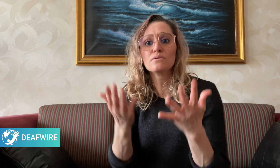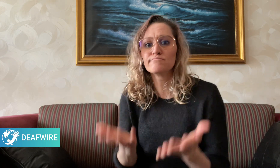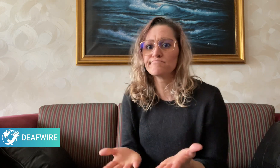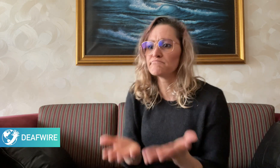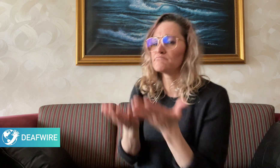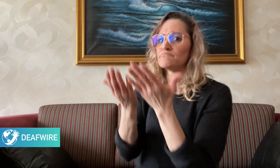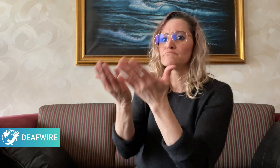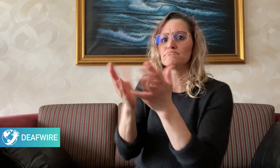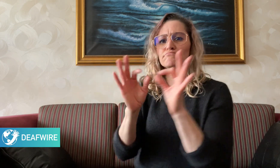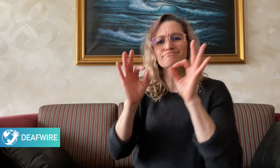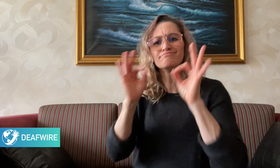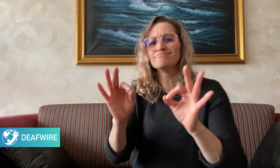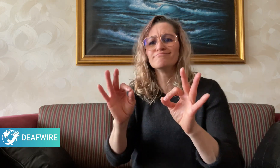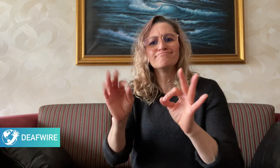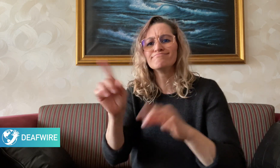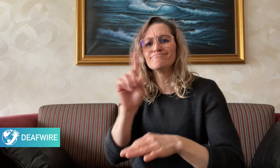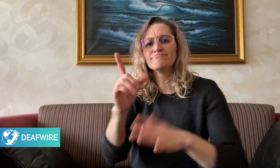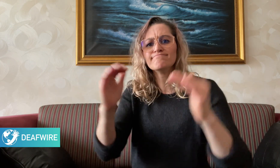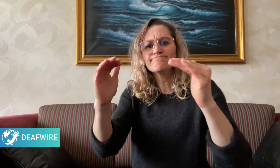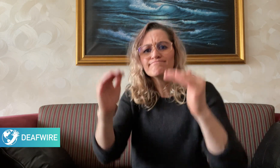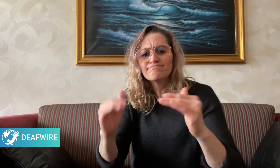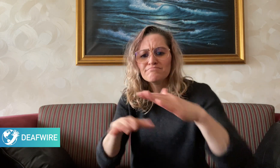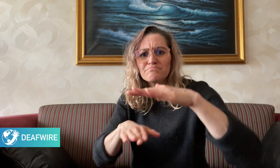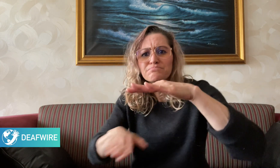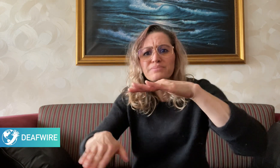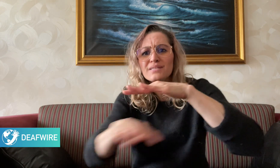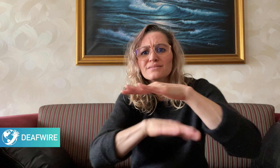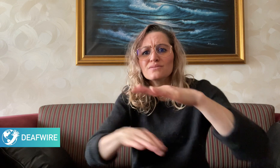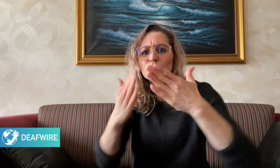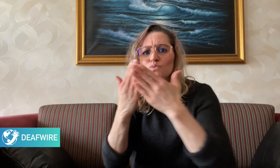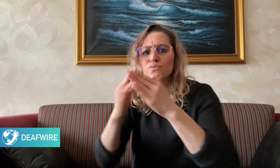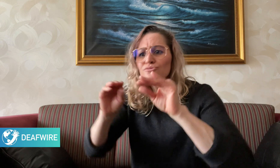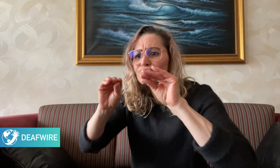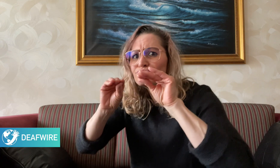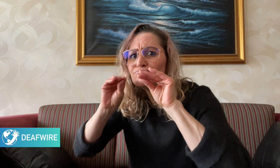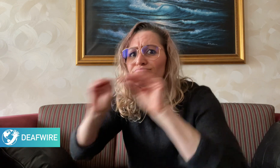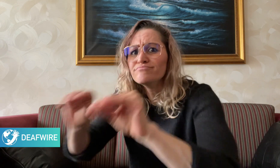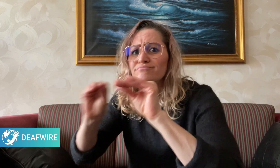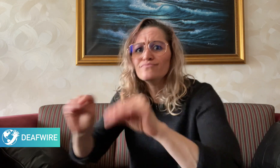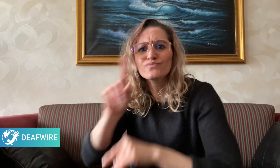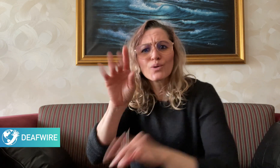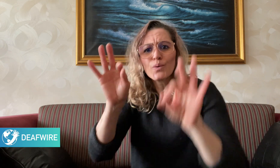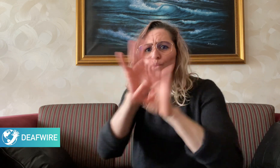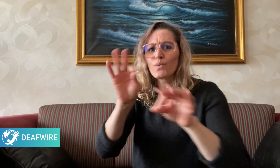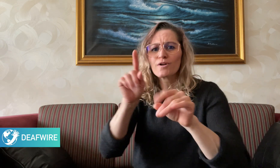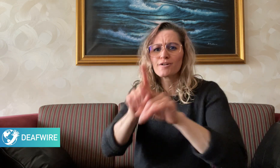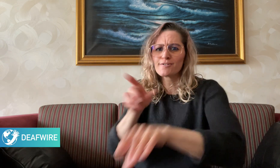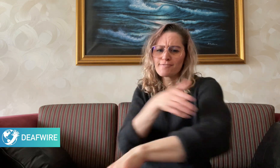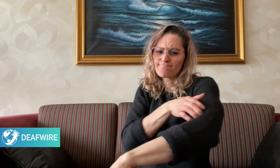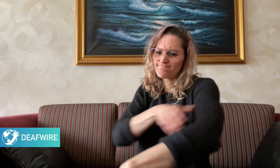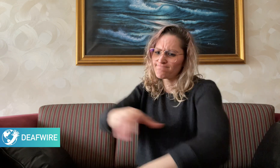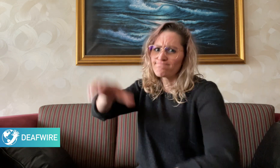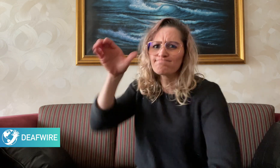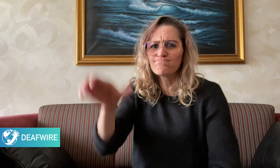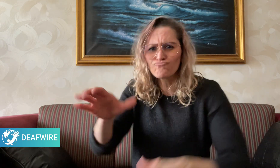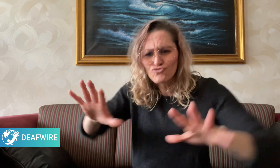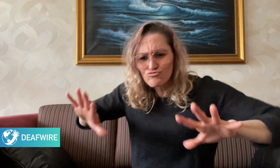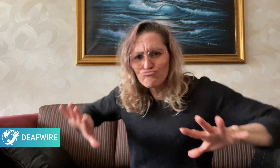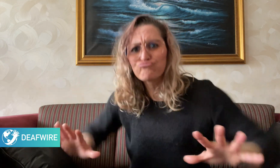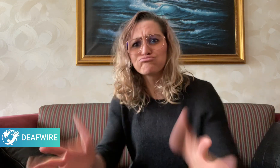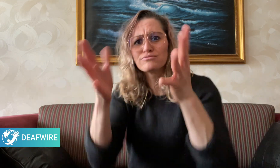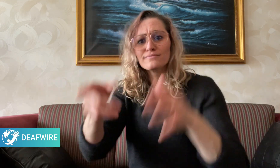Deaf schools offer very basic education and